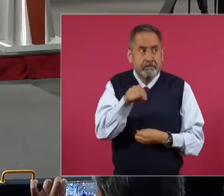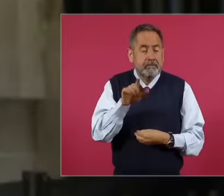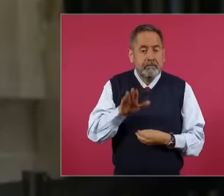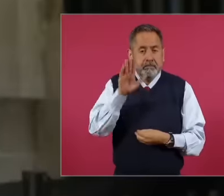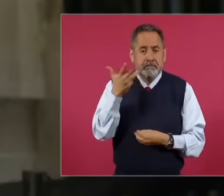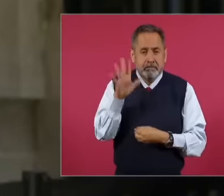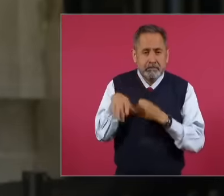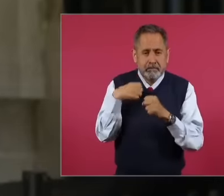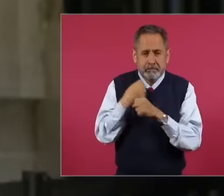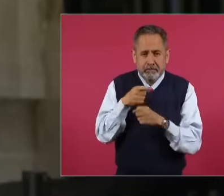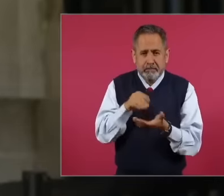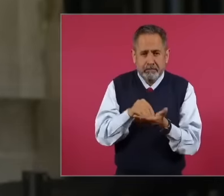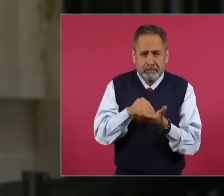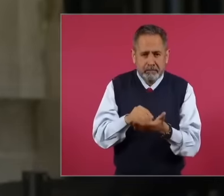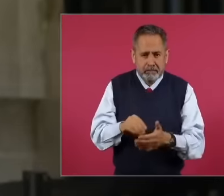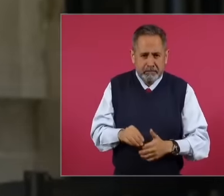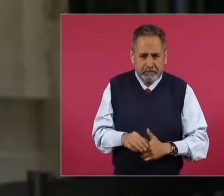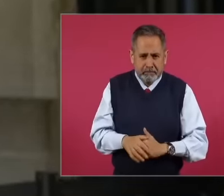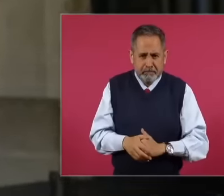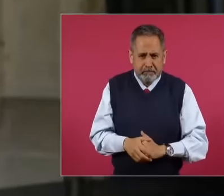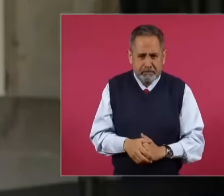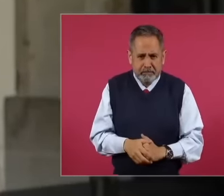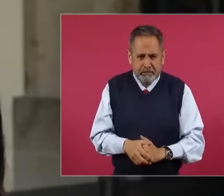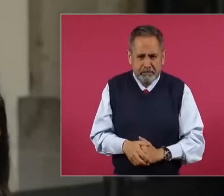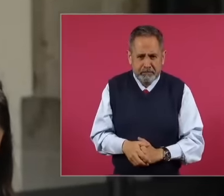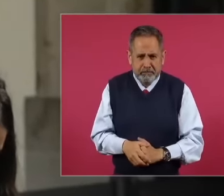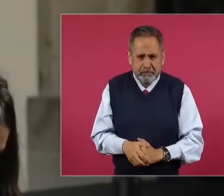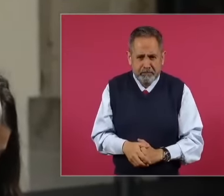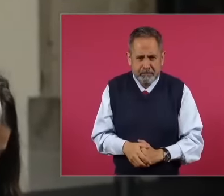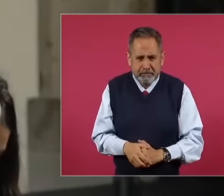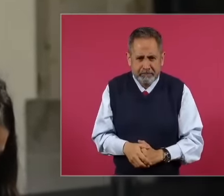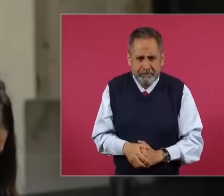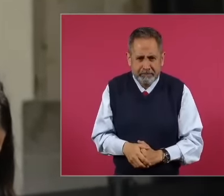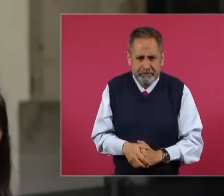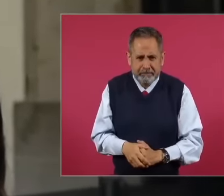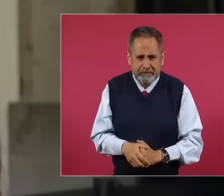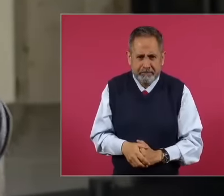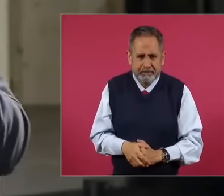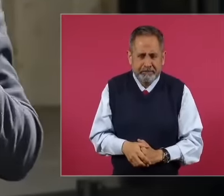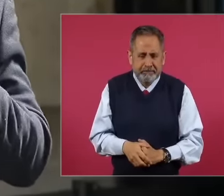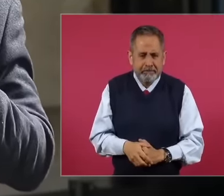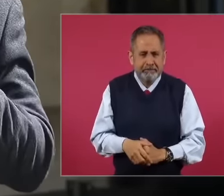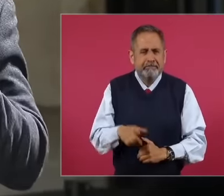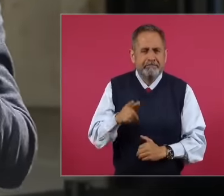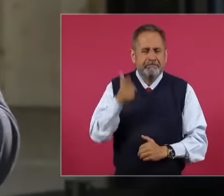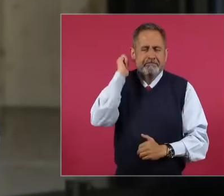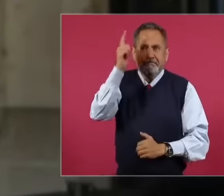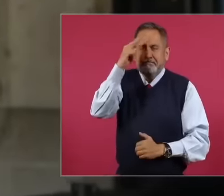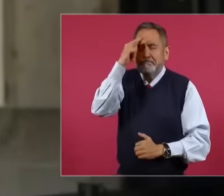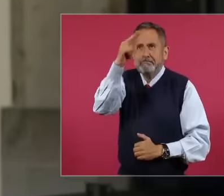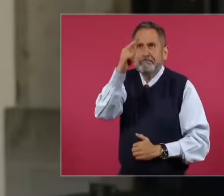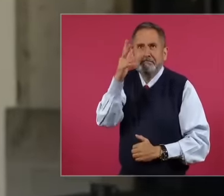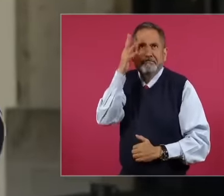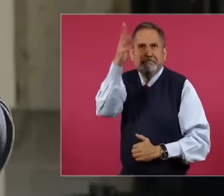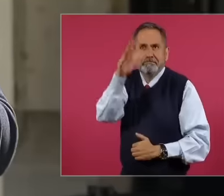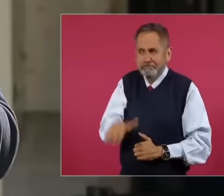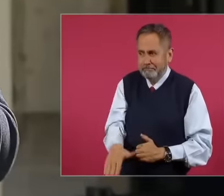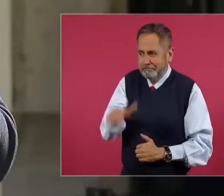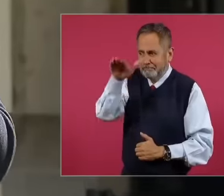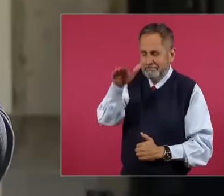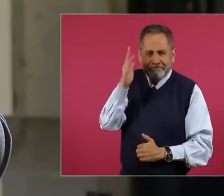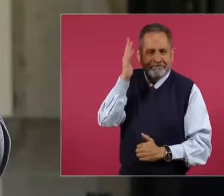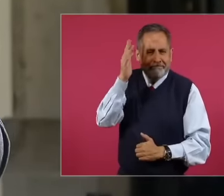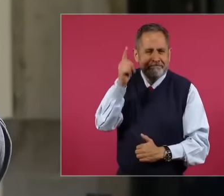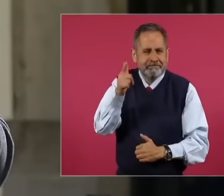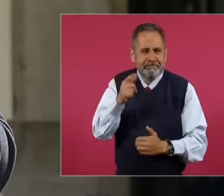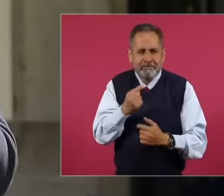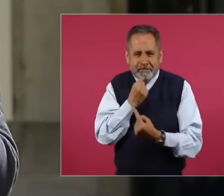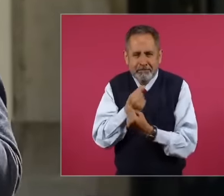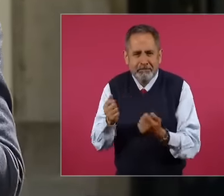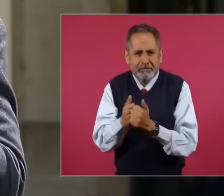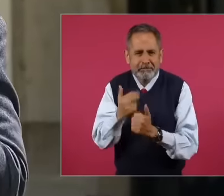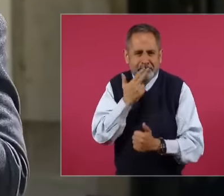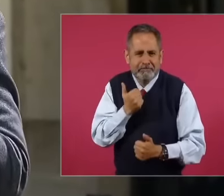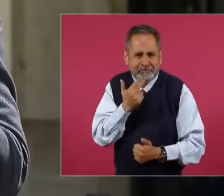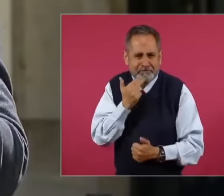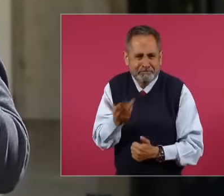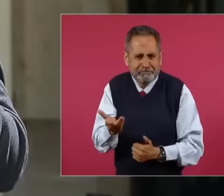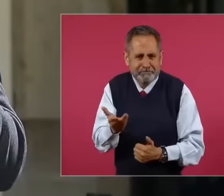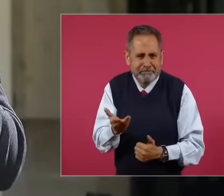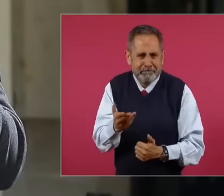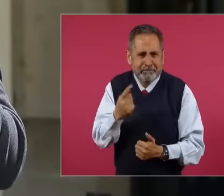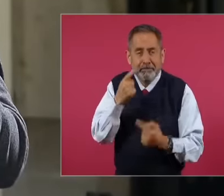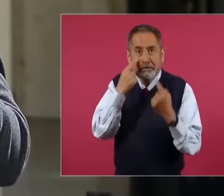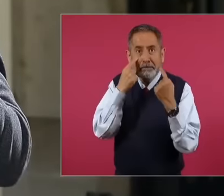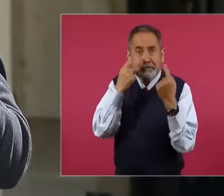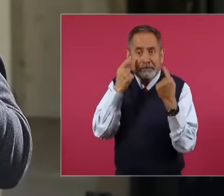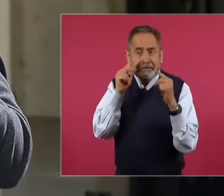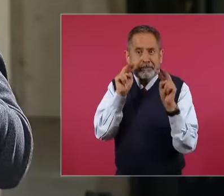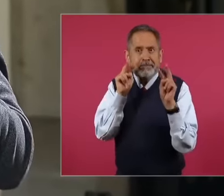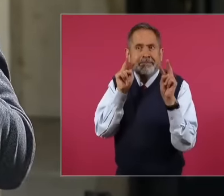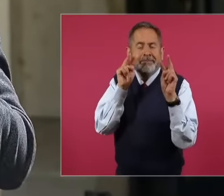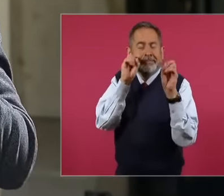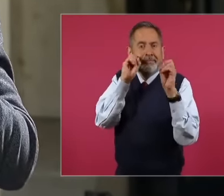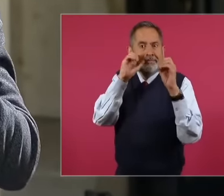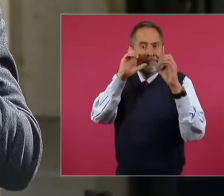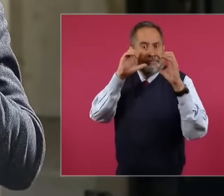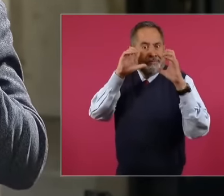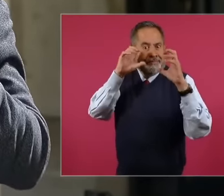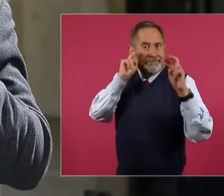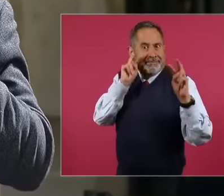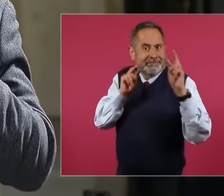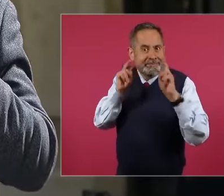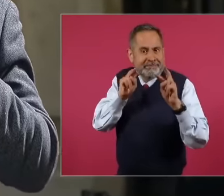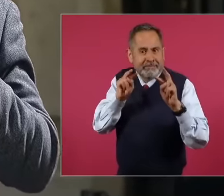years old. The hope of Mexico. A child with a sweet look with almond-shaped eyes. This photo It is from